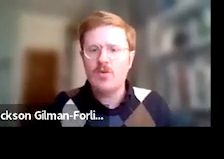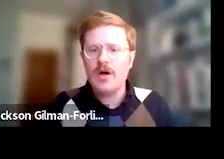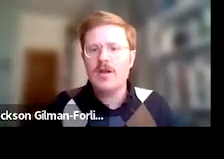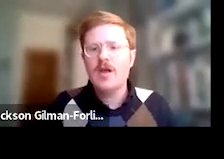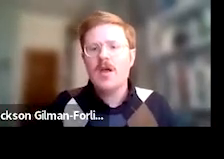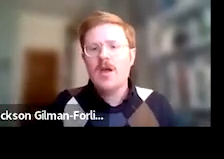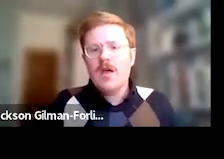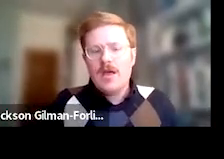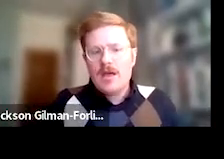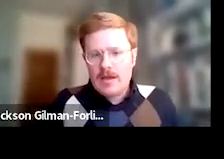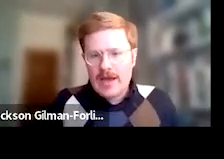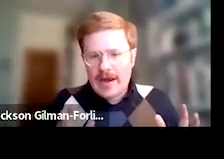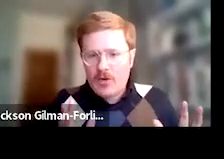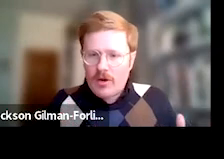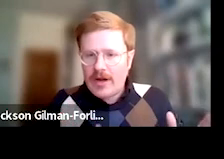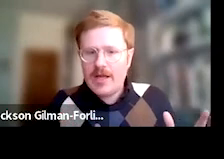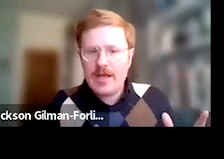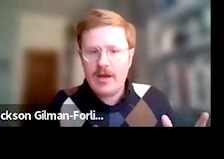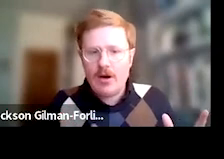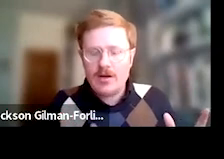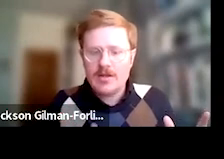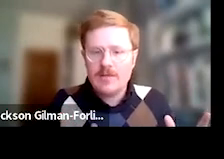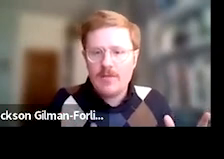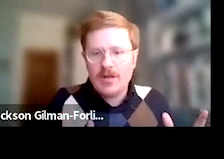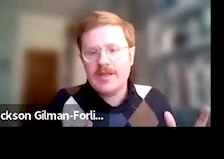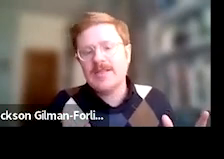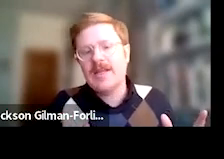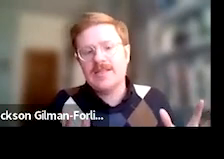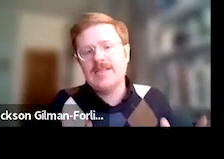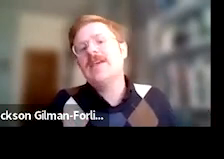(00:09:12): One category are buildings that the city